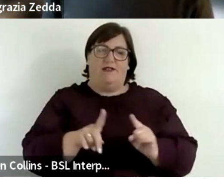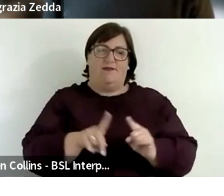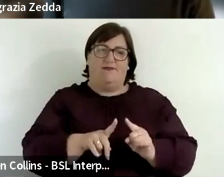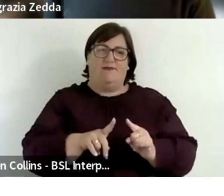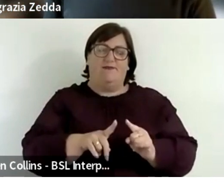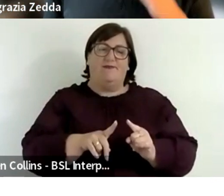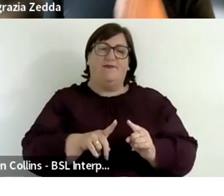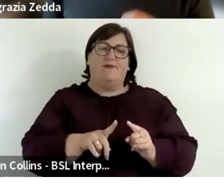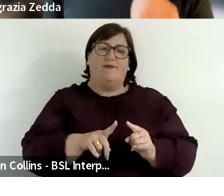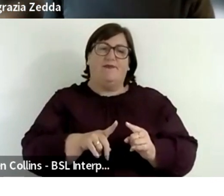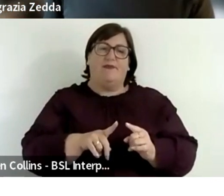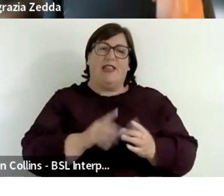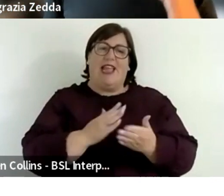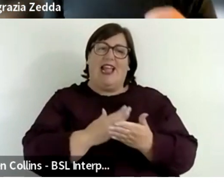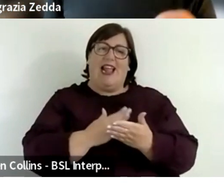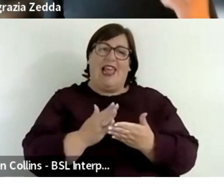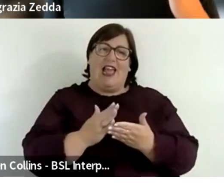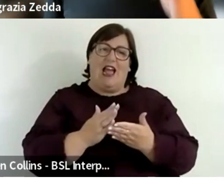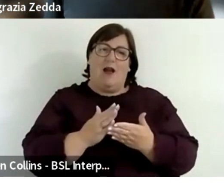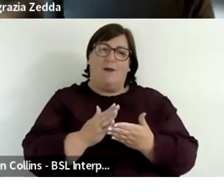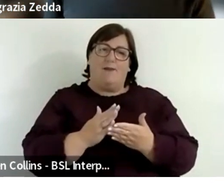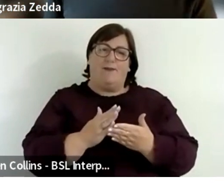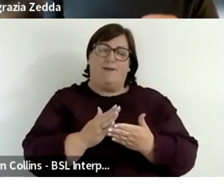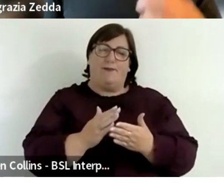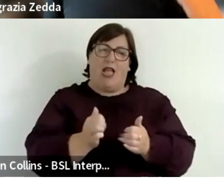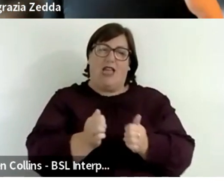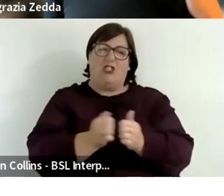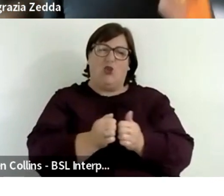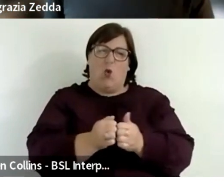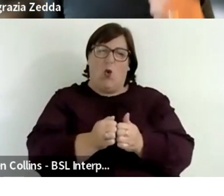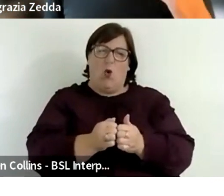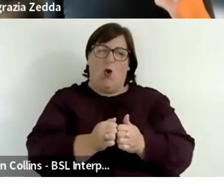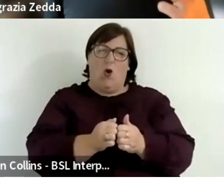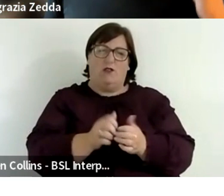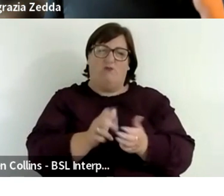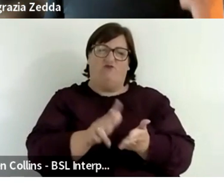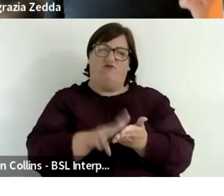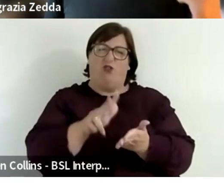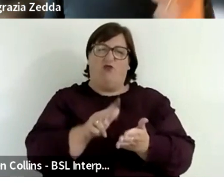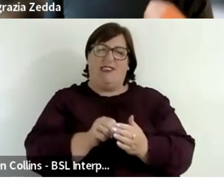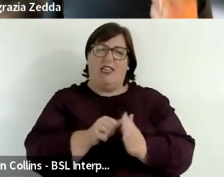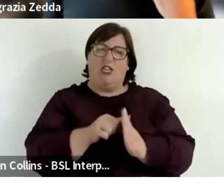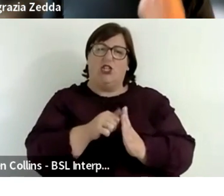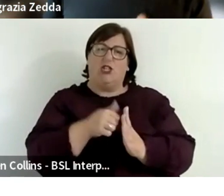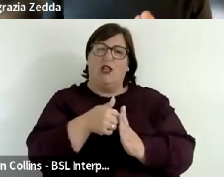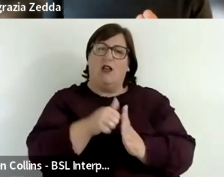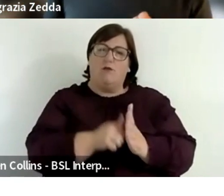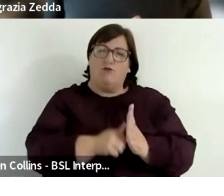that is very exacting standards of equality, diversity and inclusion.